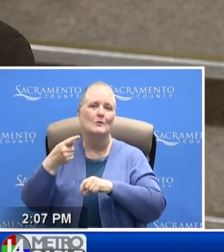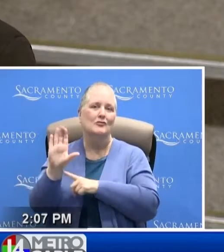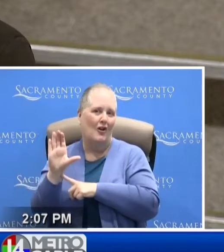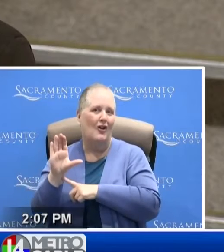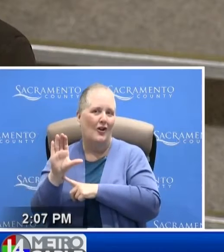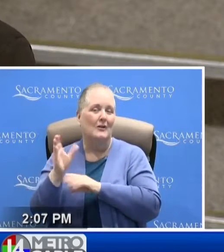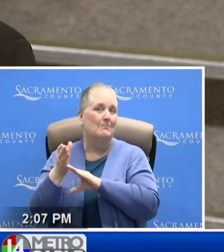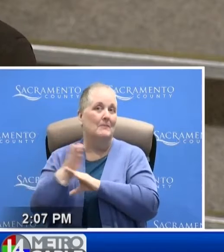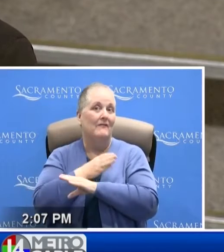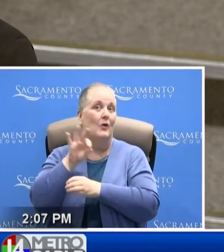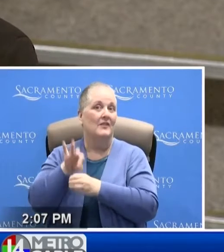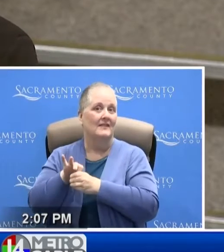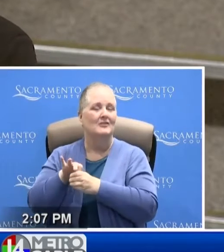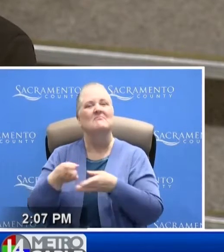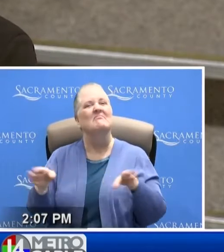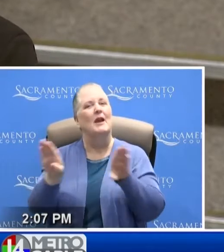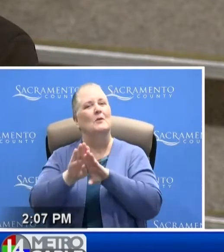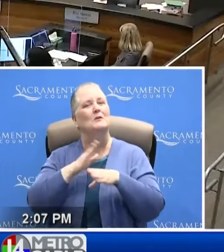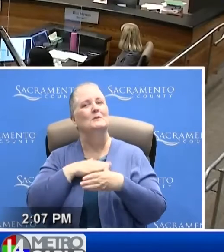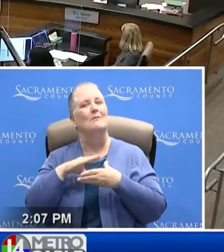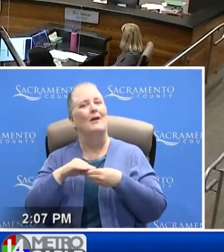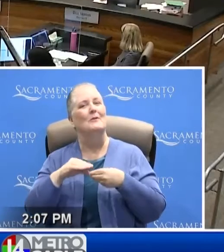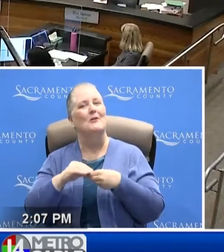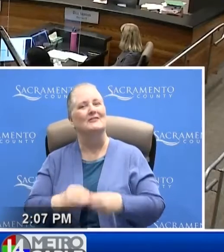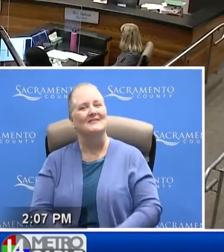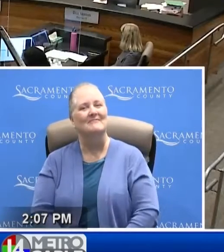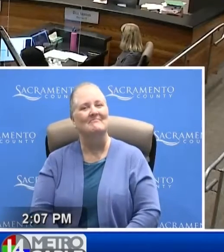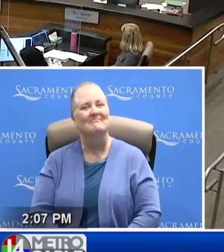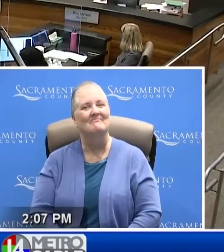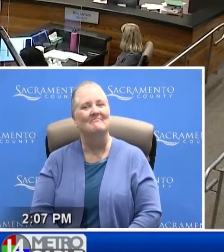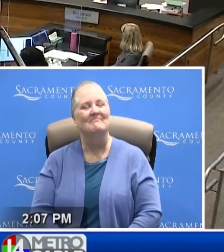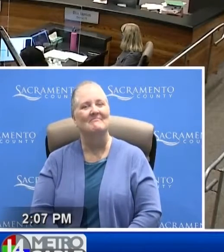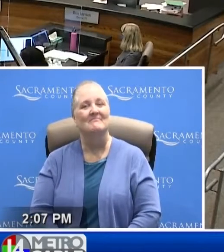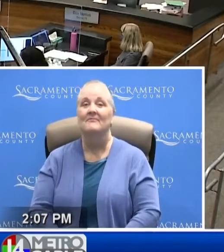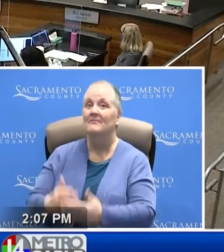With that, that concludes my remarks. Thank you. Thank you, Natasha.